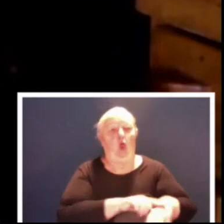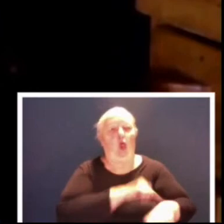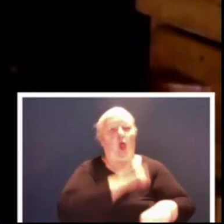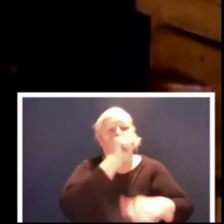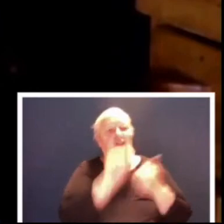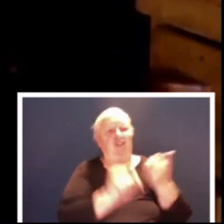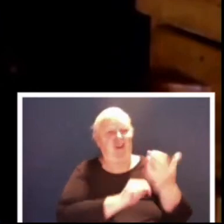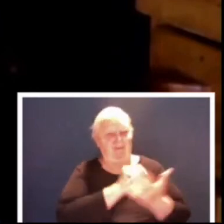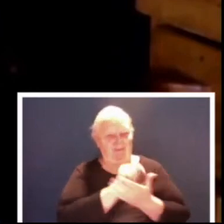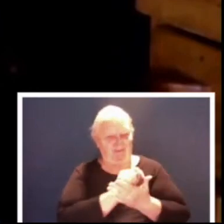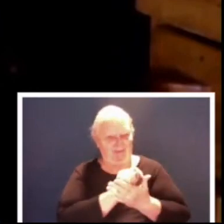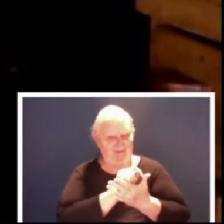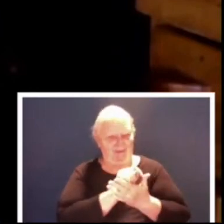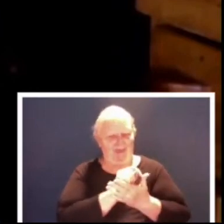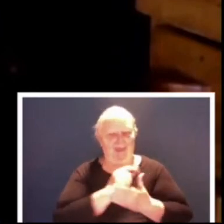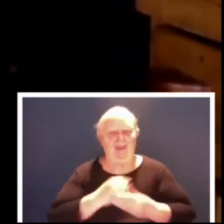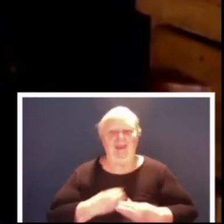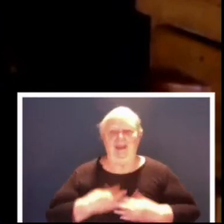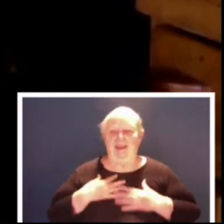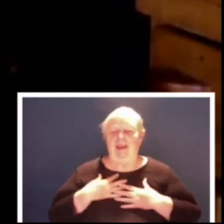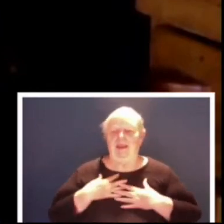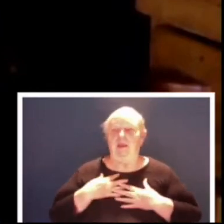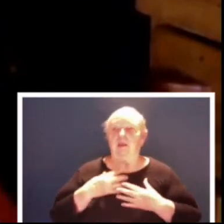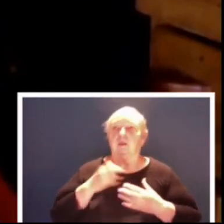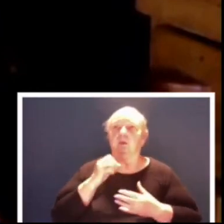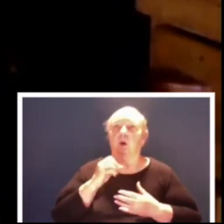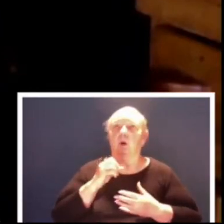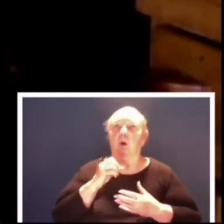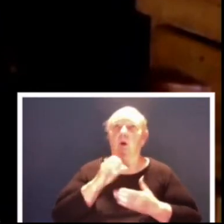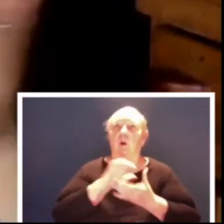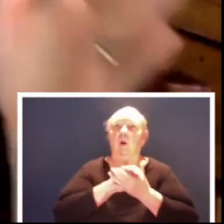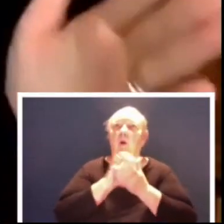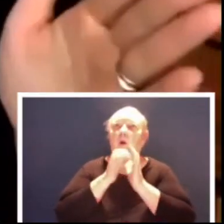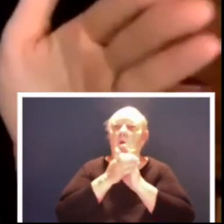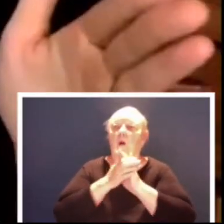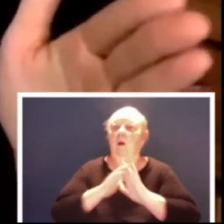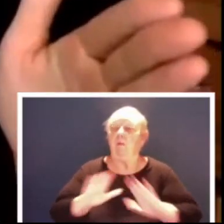So as far as textures of peace. Yeah, there would be, like if we had a spectrum, right?